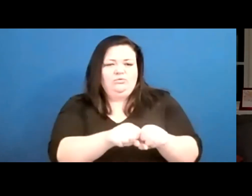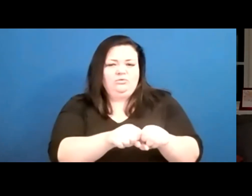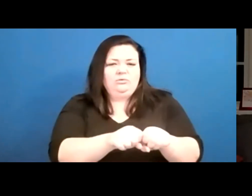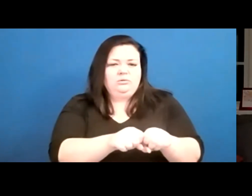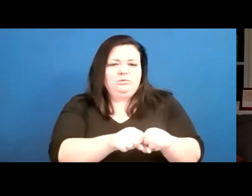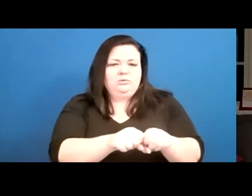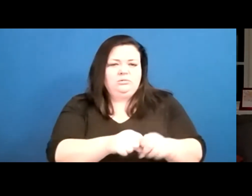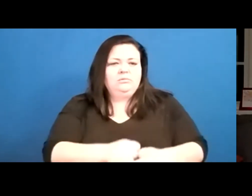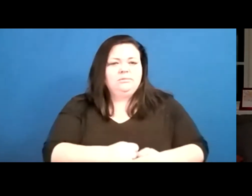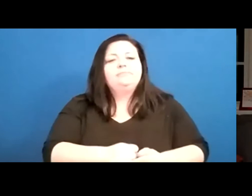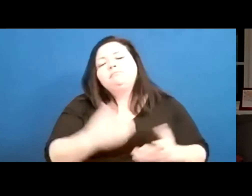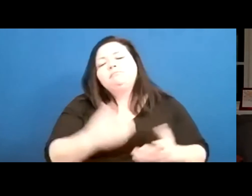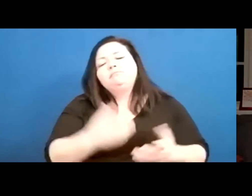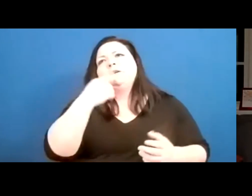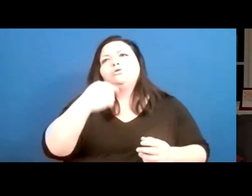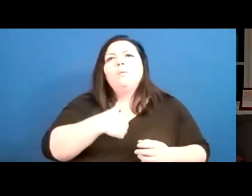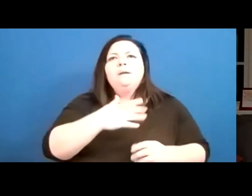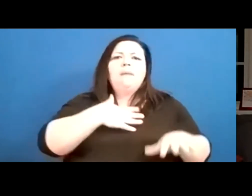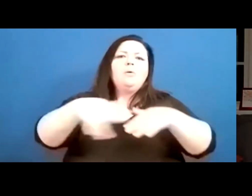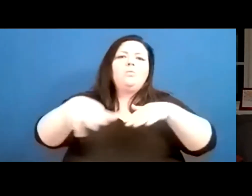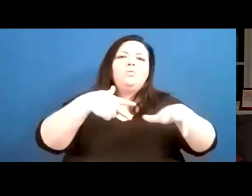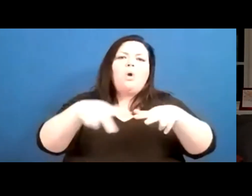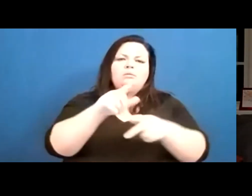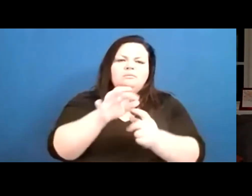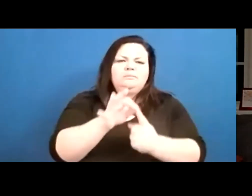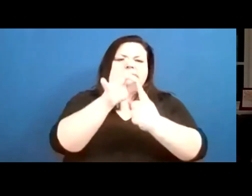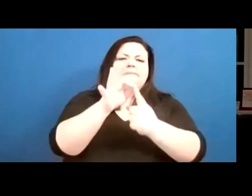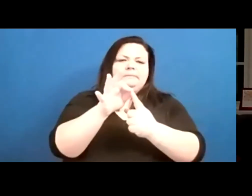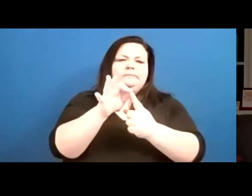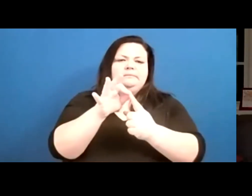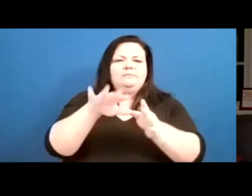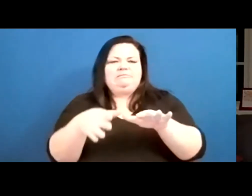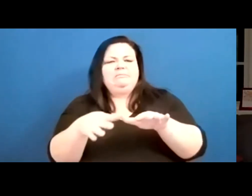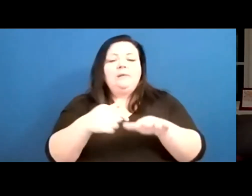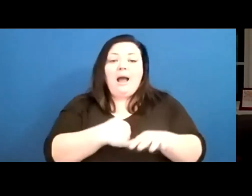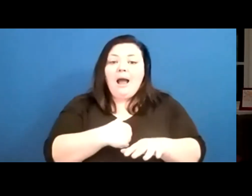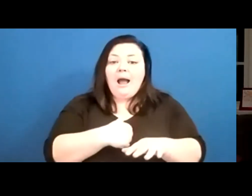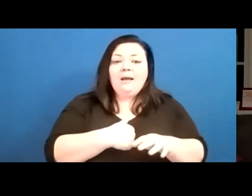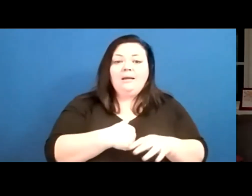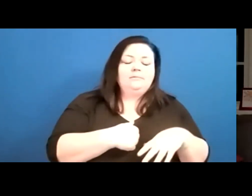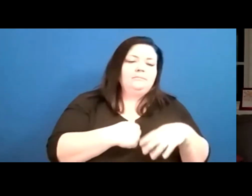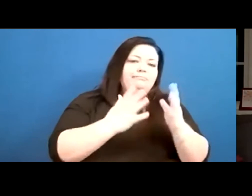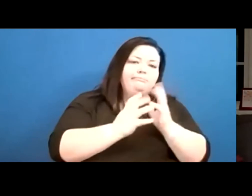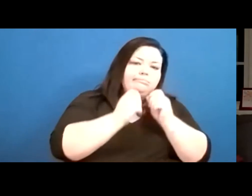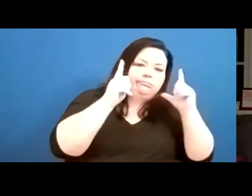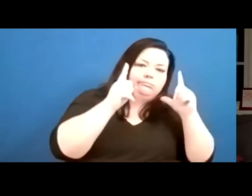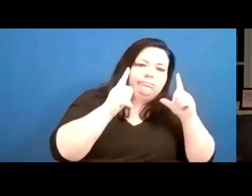i am told i have distinctive walk. a fraction: i over blush. i over bruise.